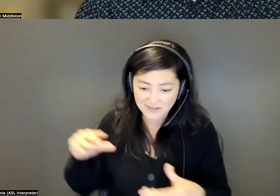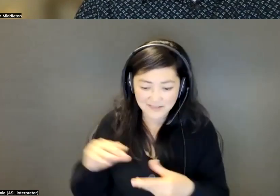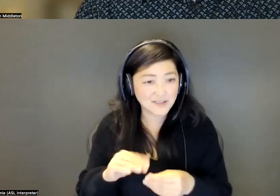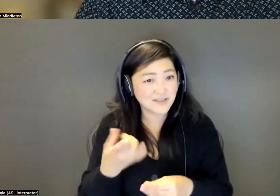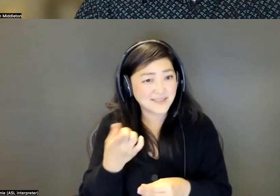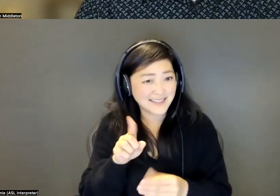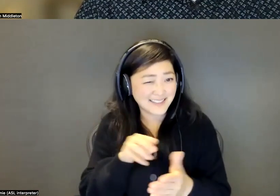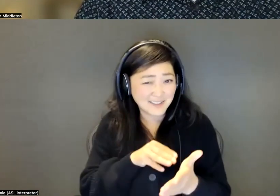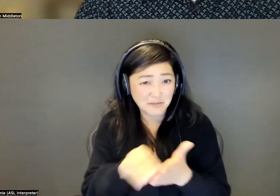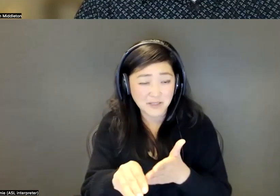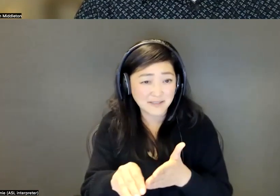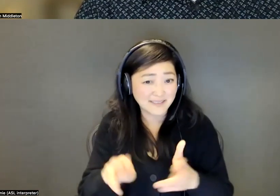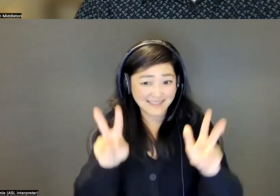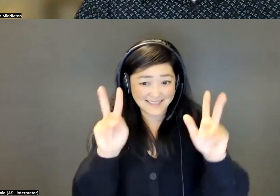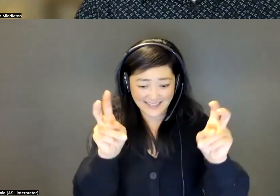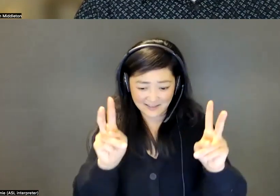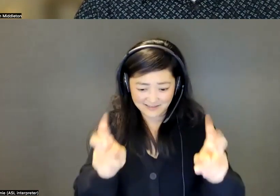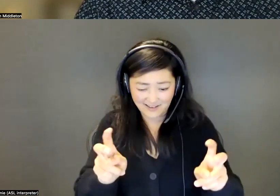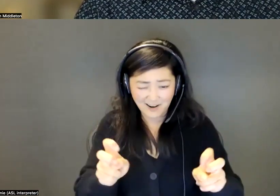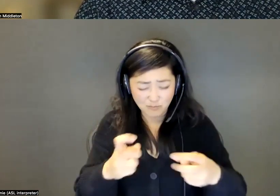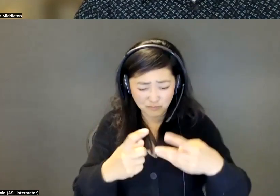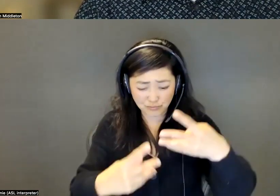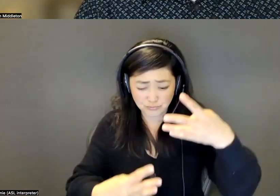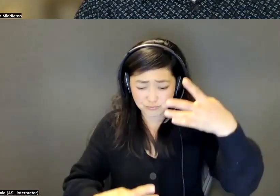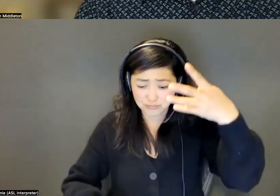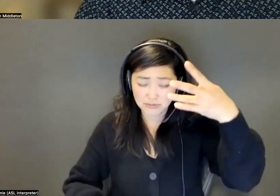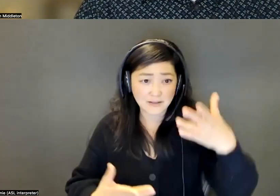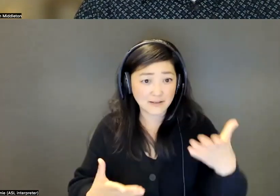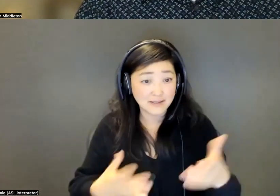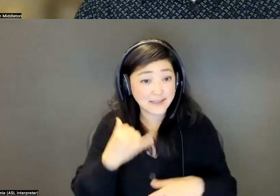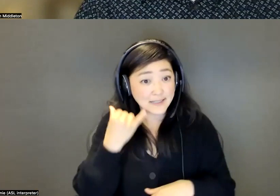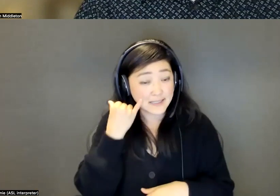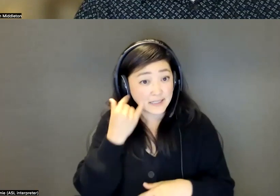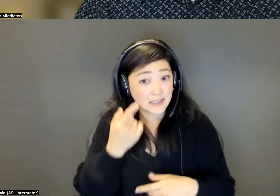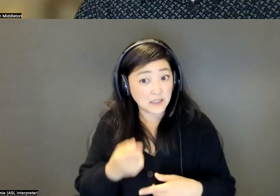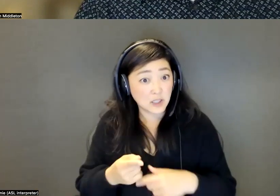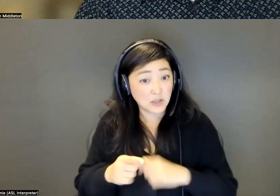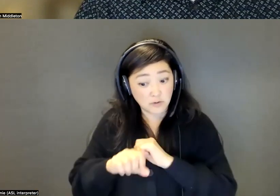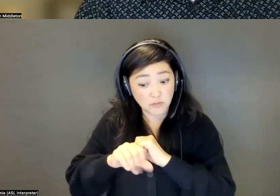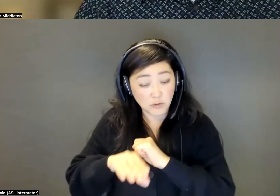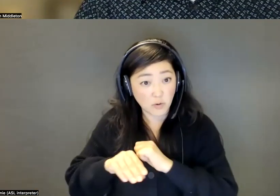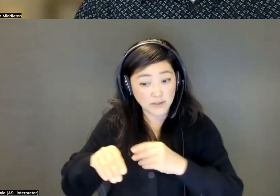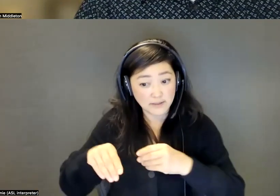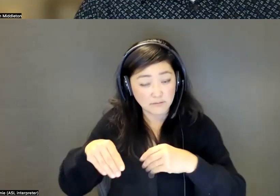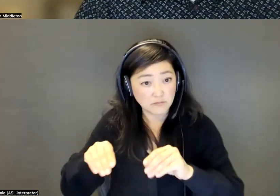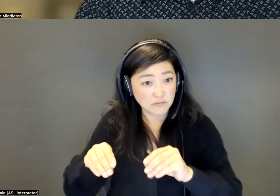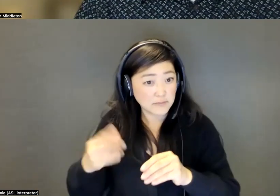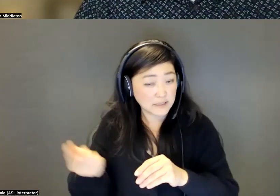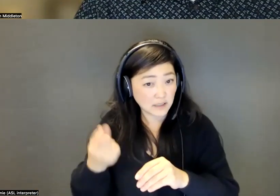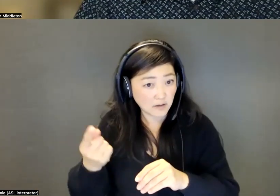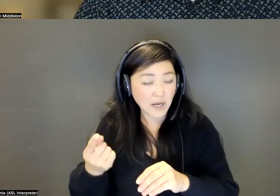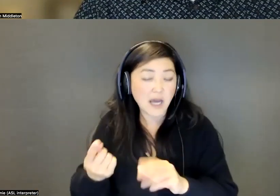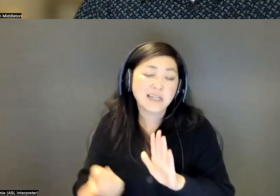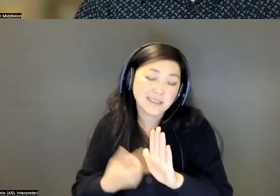Where we're featuring something in a promotion, we will sometimes edit data, certainly to clean